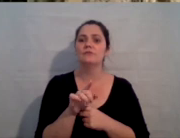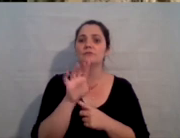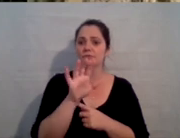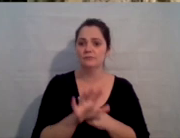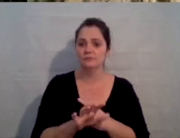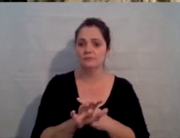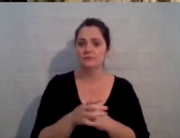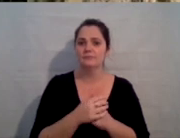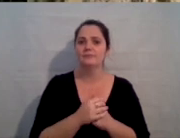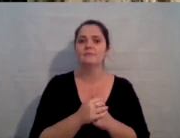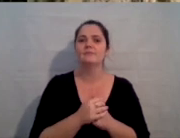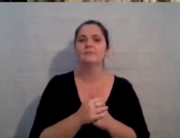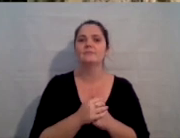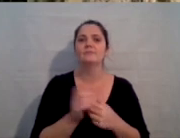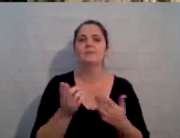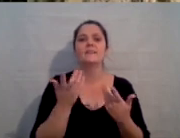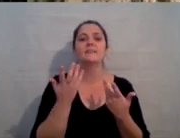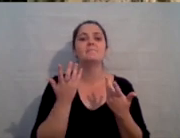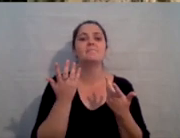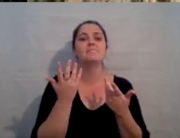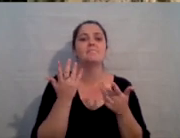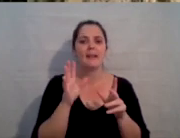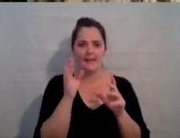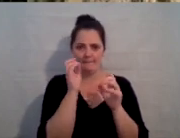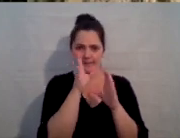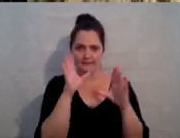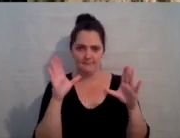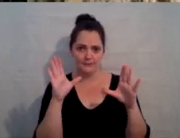you've got it visualized, now you're ready to start that quick drawing. Okay and I’m gonna do